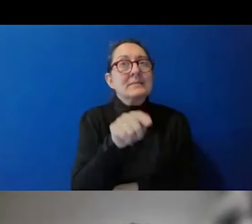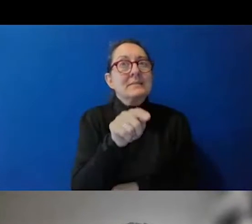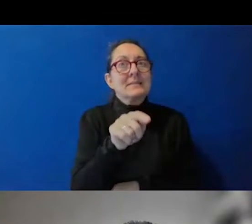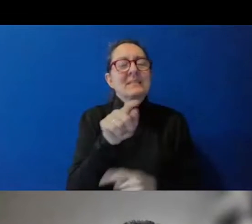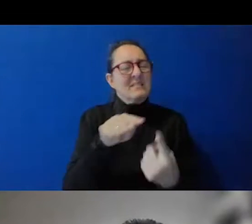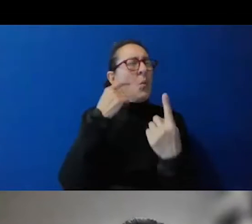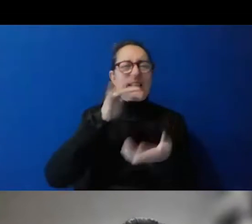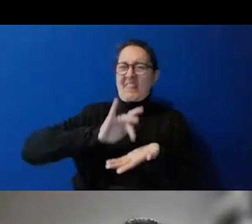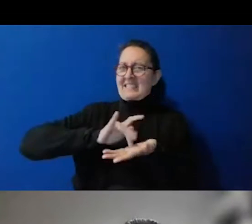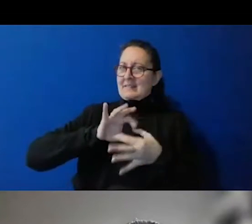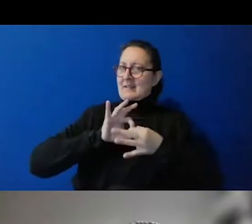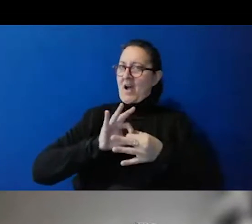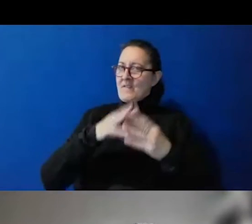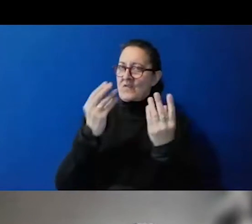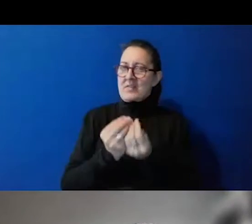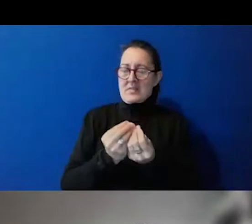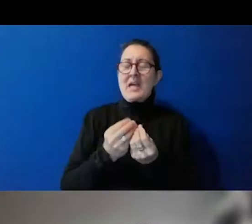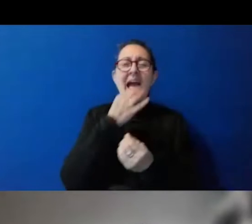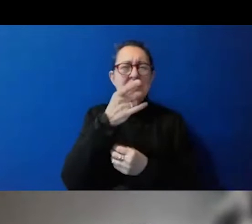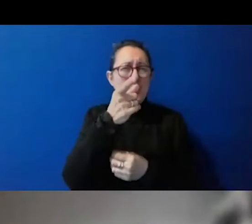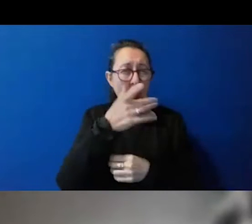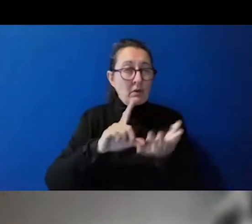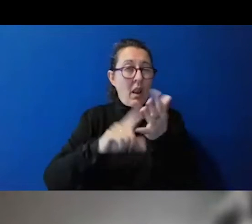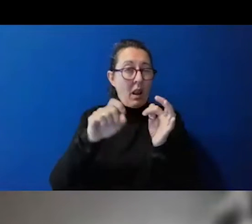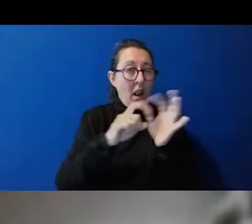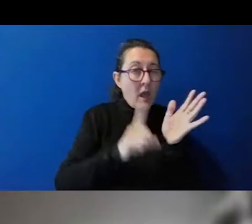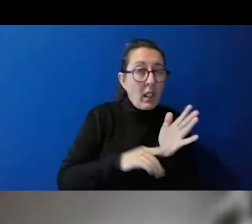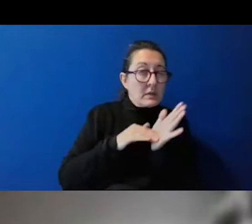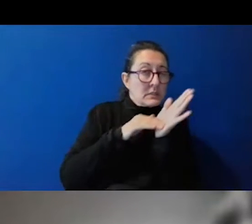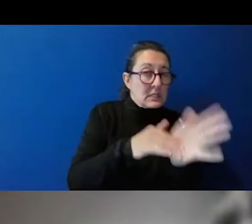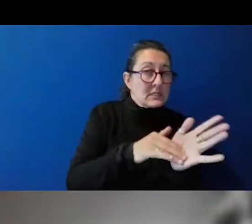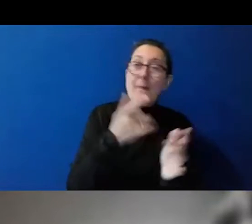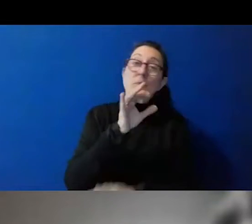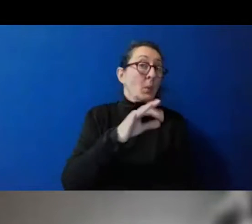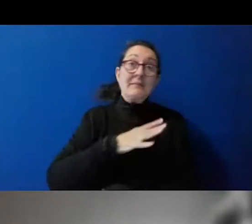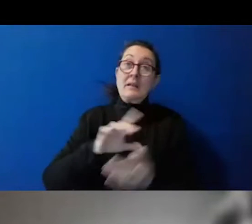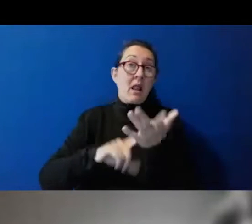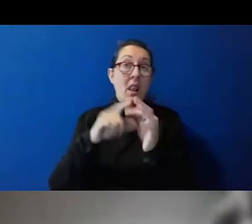it be legal or non-legal assistant if they do require legal advice we'll look at things like